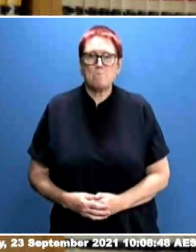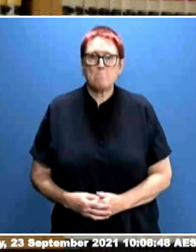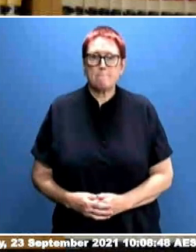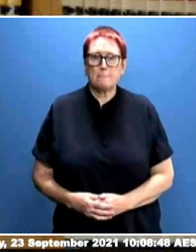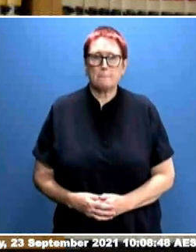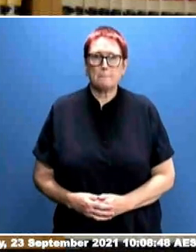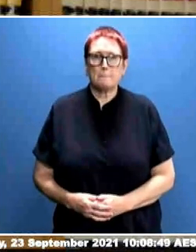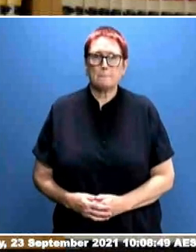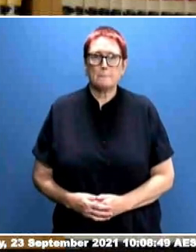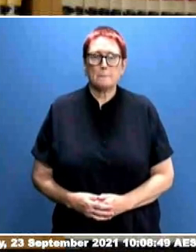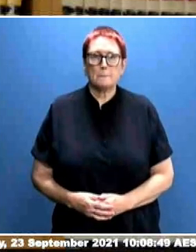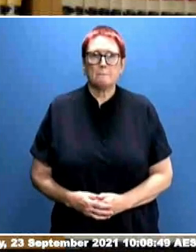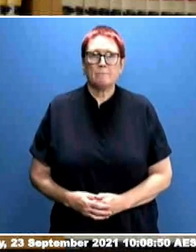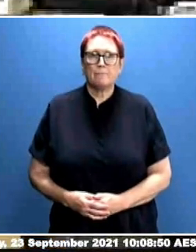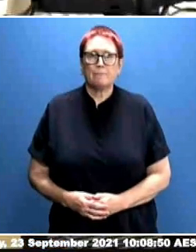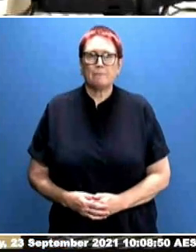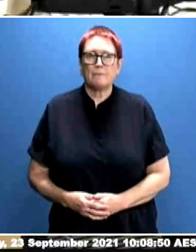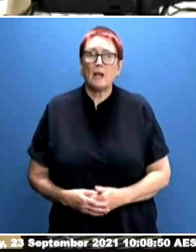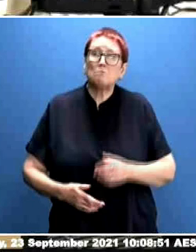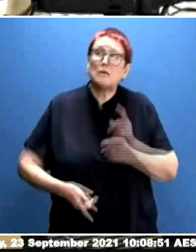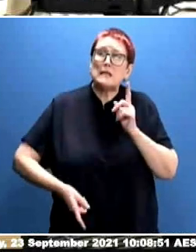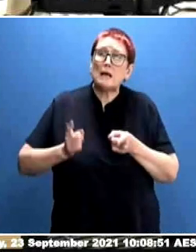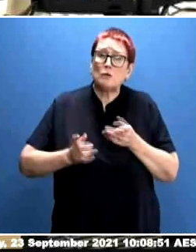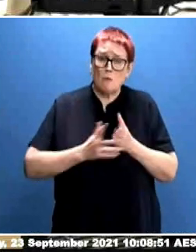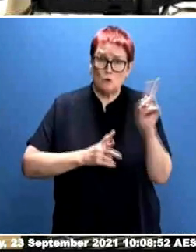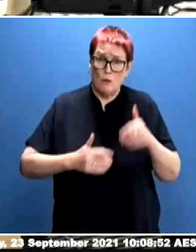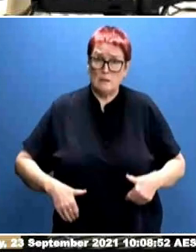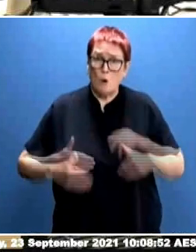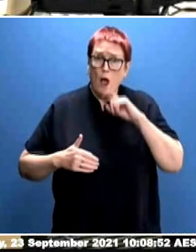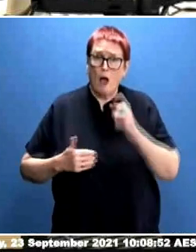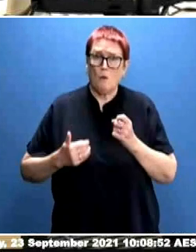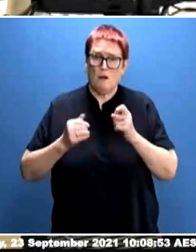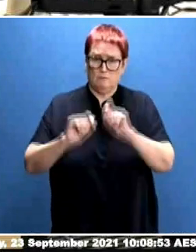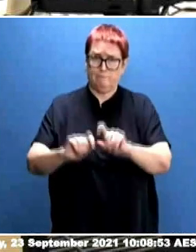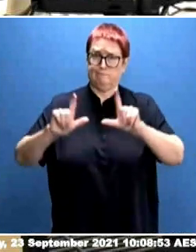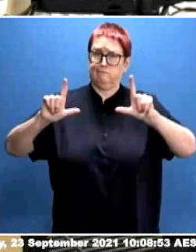I will perhaps at stages bring it up on the screen, Dr Thompson,